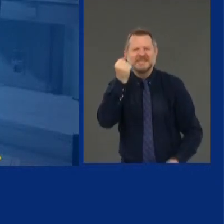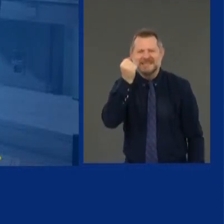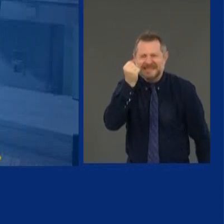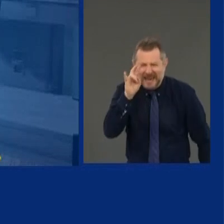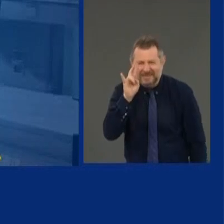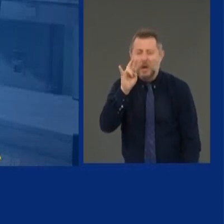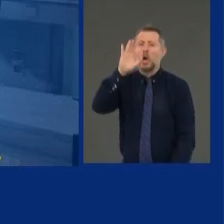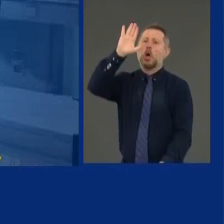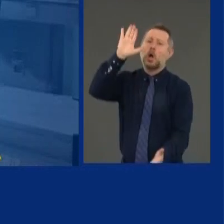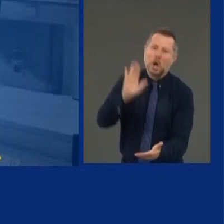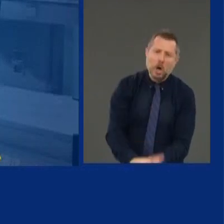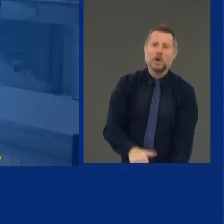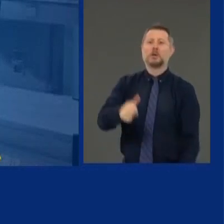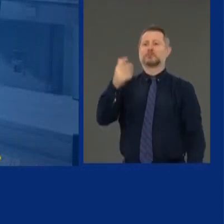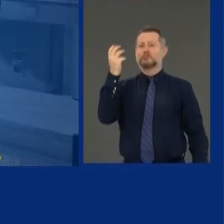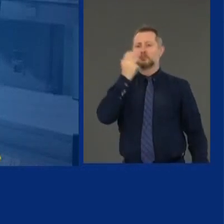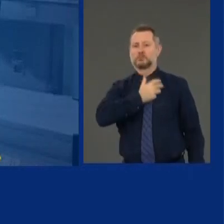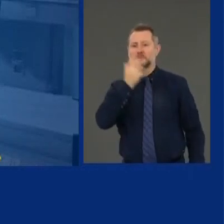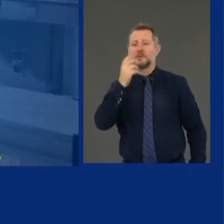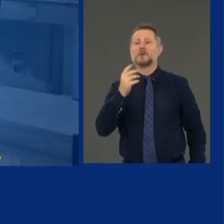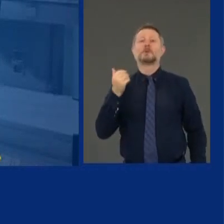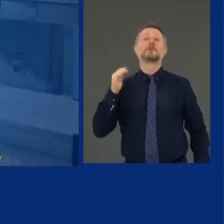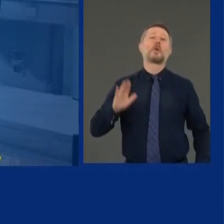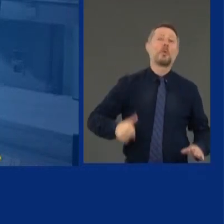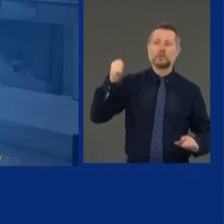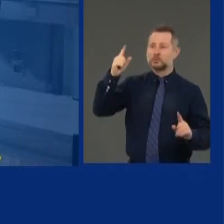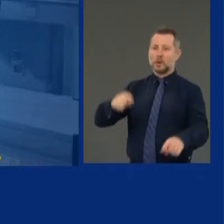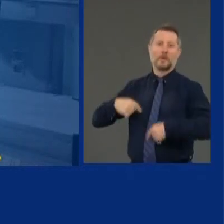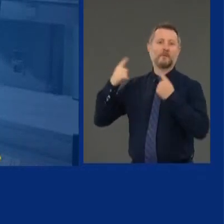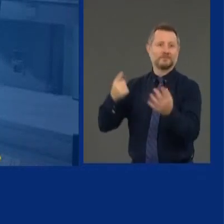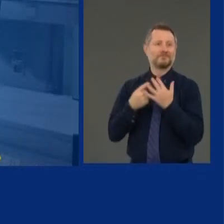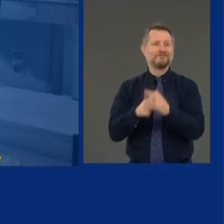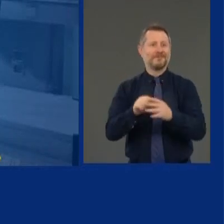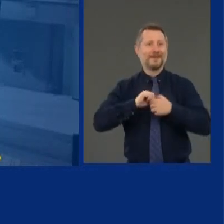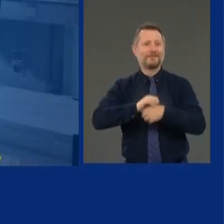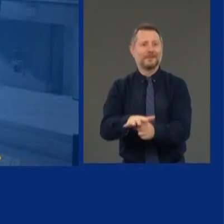17 DEATHS IN THE STATE OF NEW